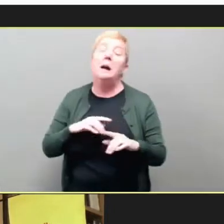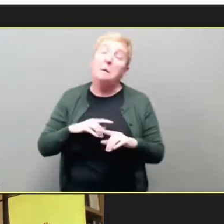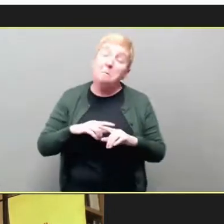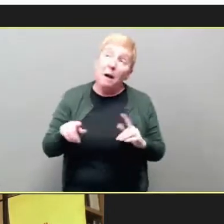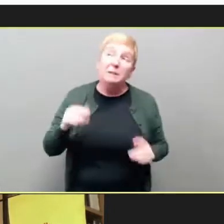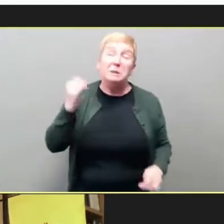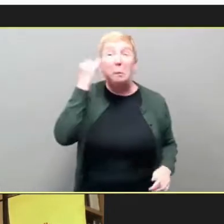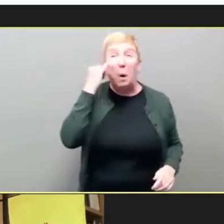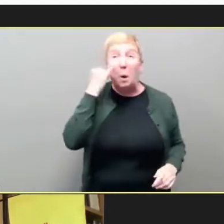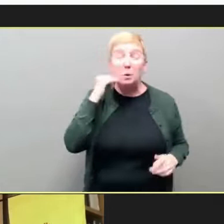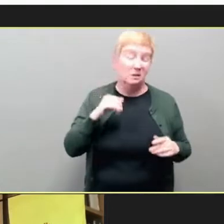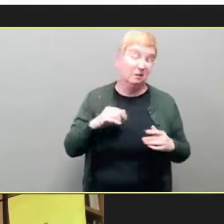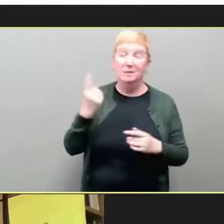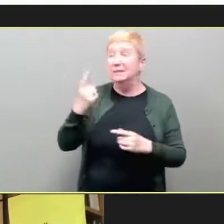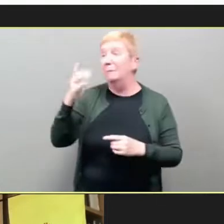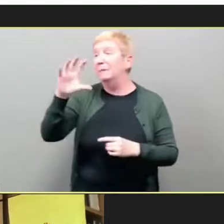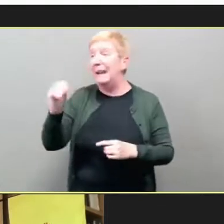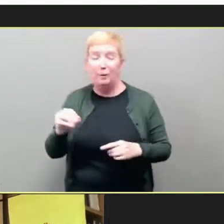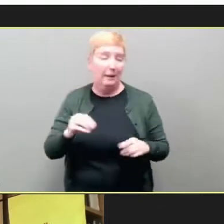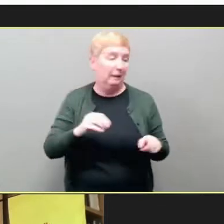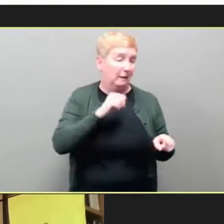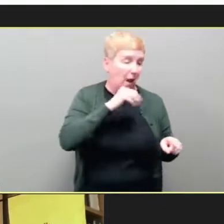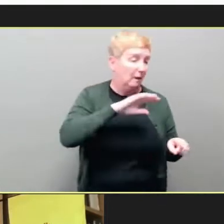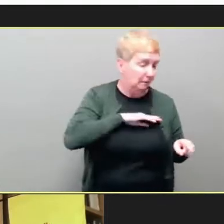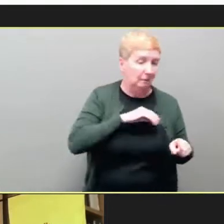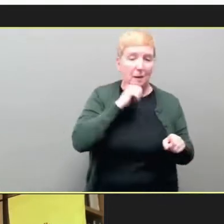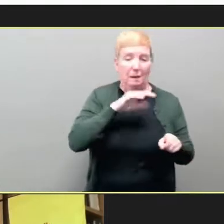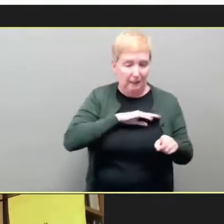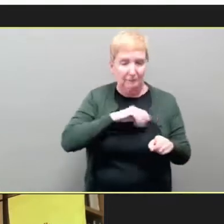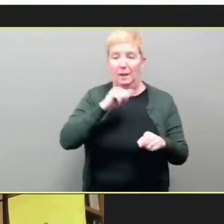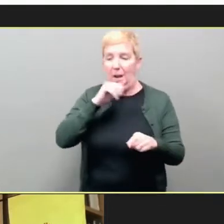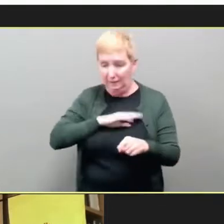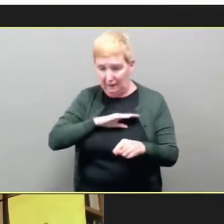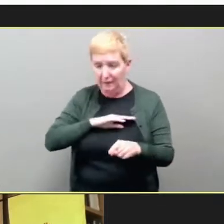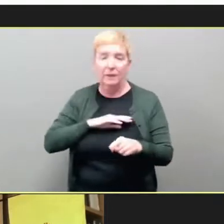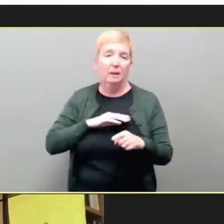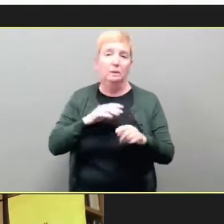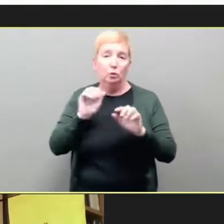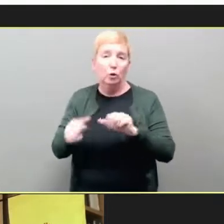none of the three to go back to read if they met only one to go back yellow